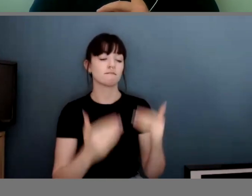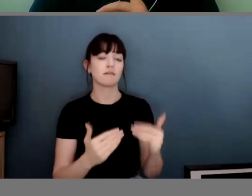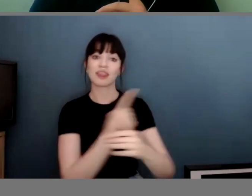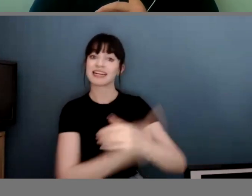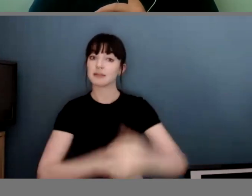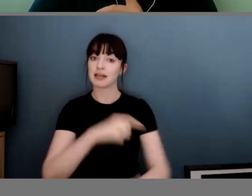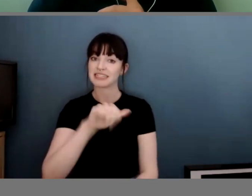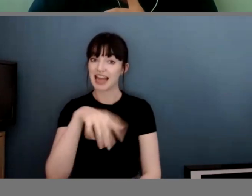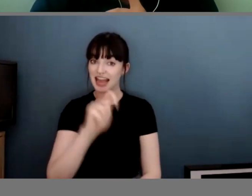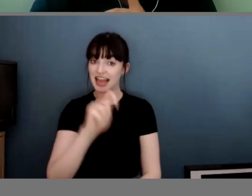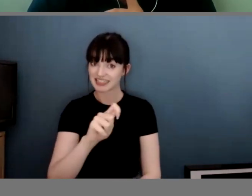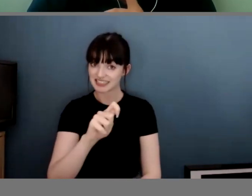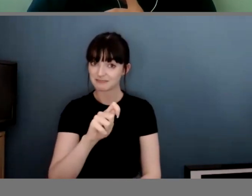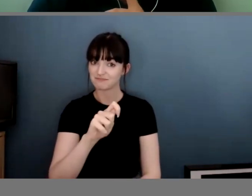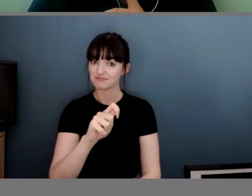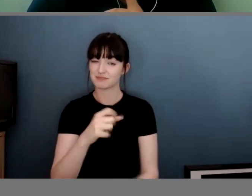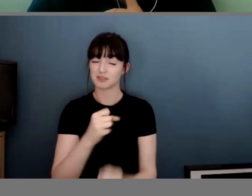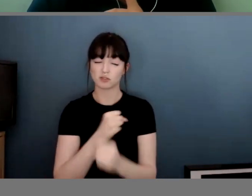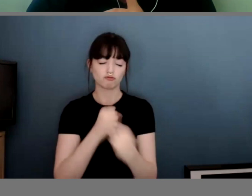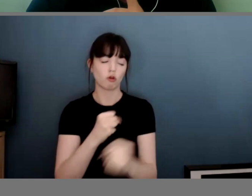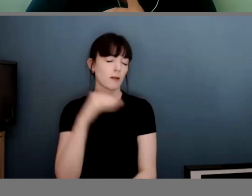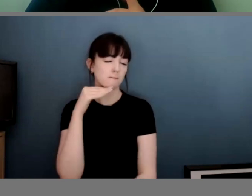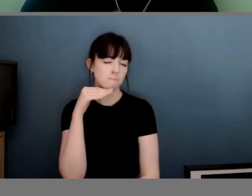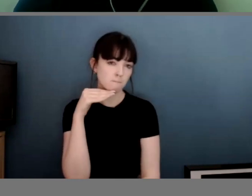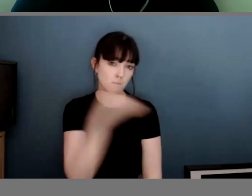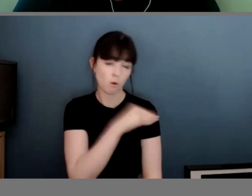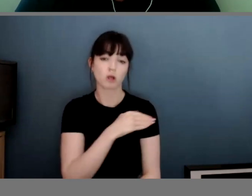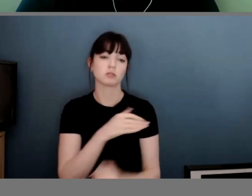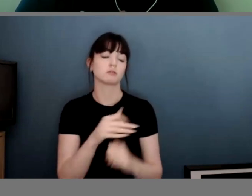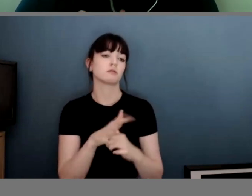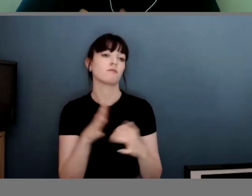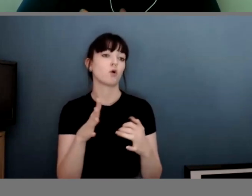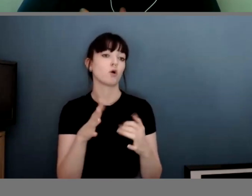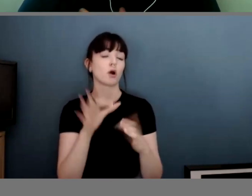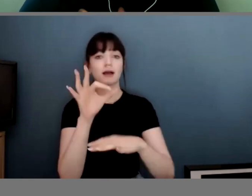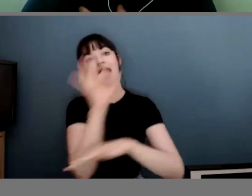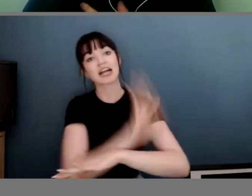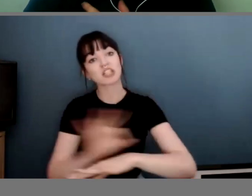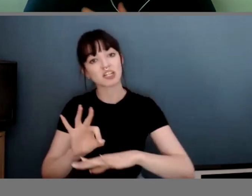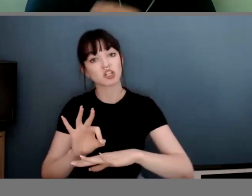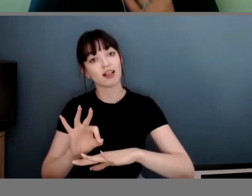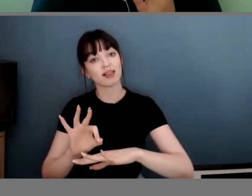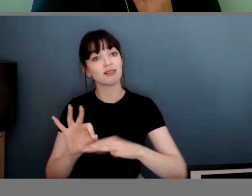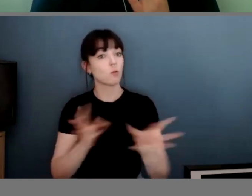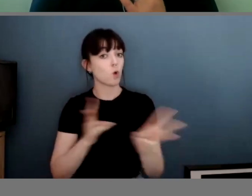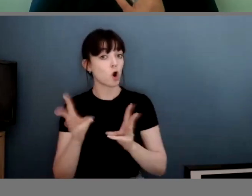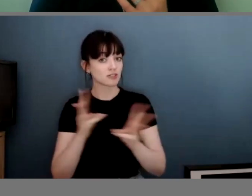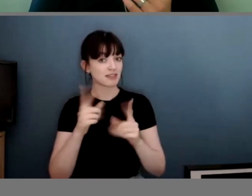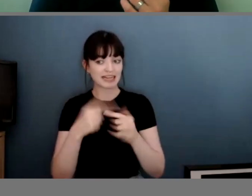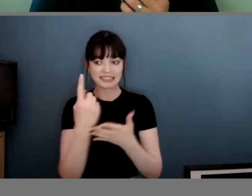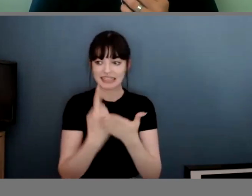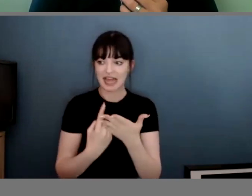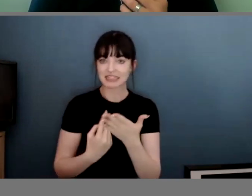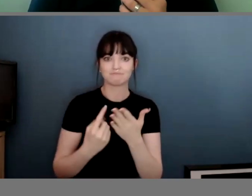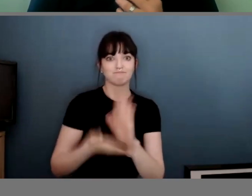that are really critical to architectural practice and the design of the built environment. I think